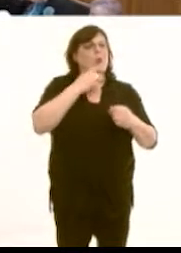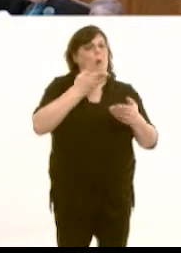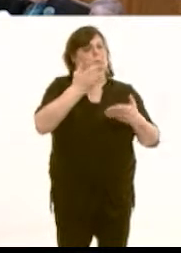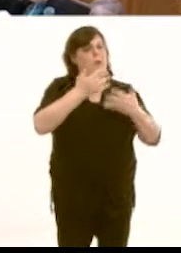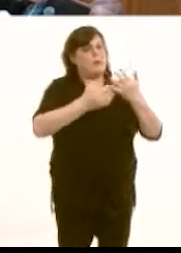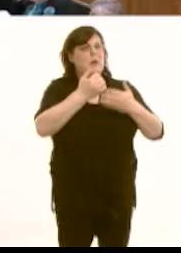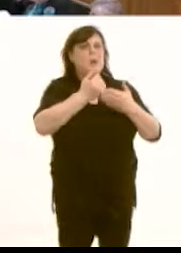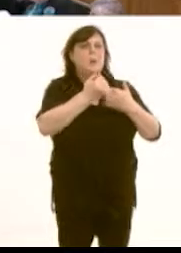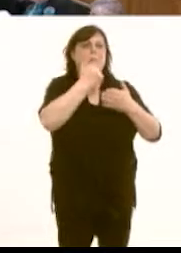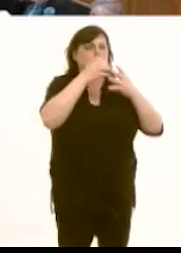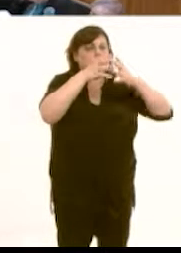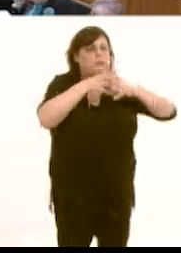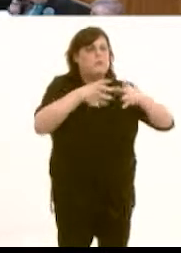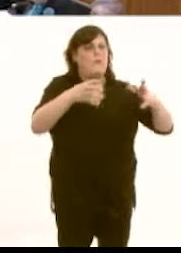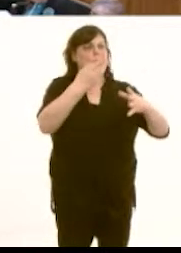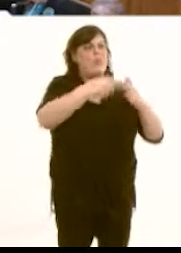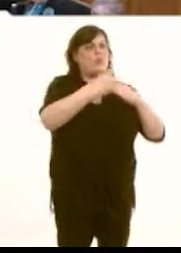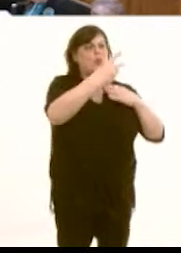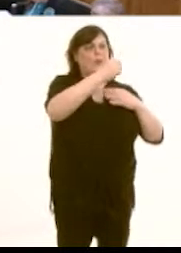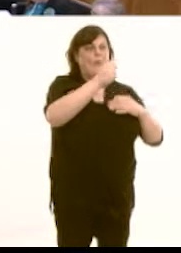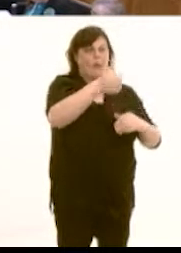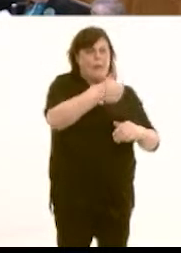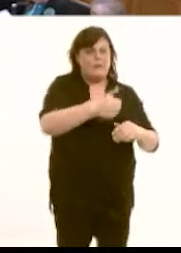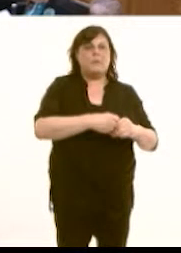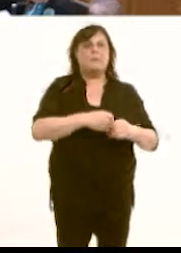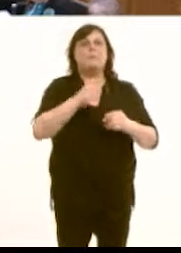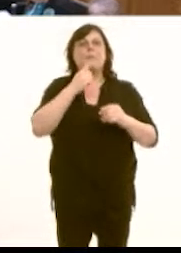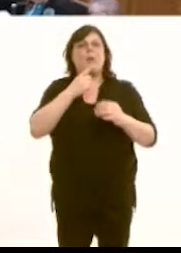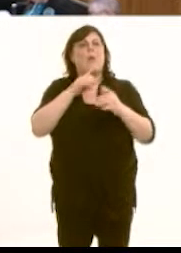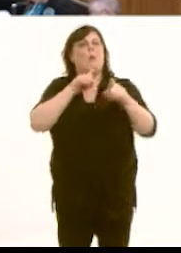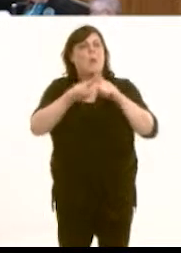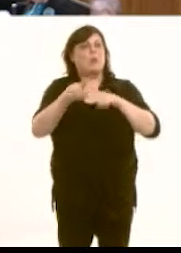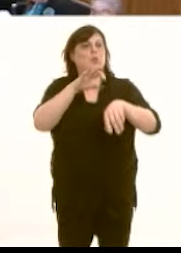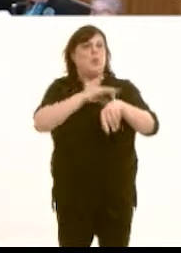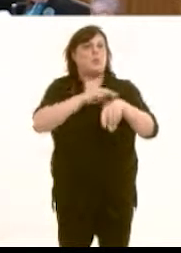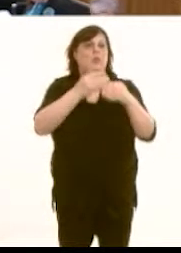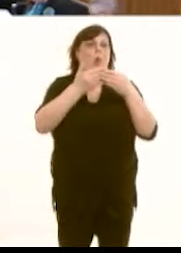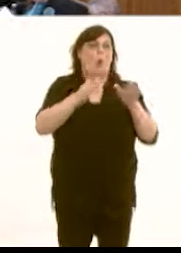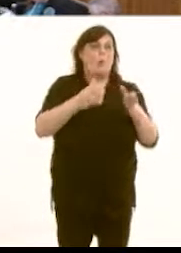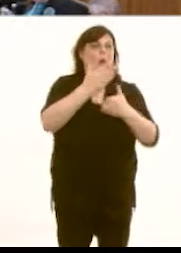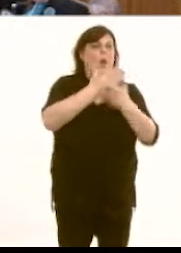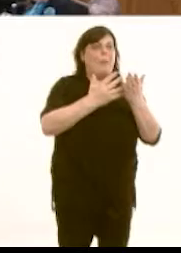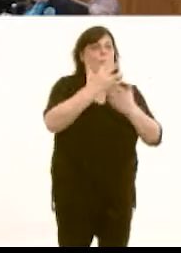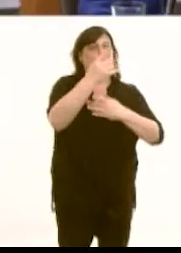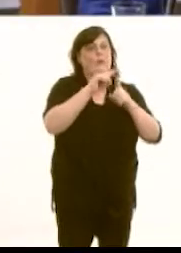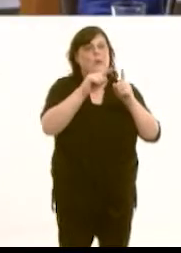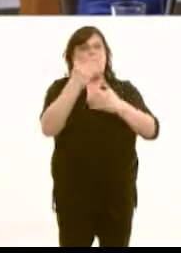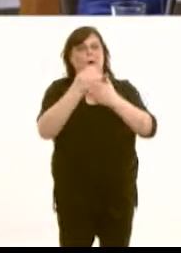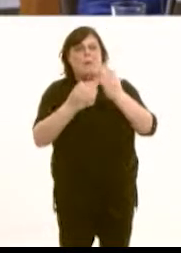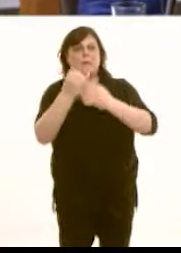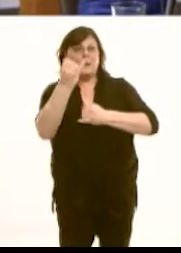Ninety-seven per cent of practices offered appointments at any time between 5 p.m. and 6.30 p.m. on at least two weekdaysóthatís up from 2011.